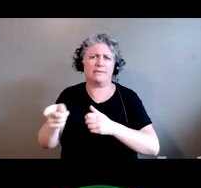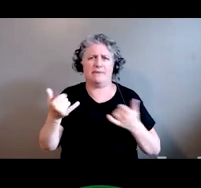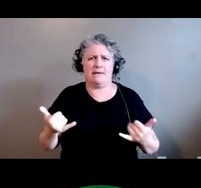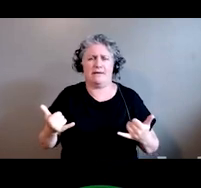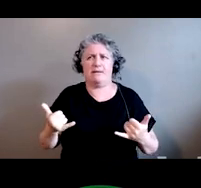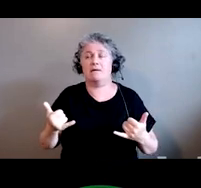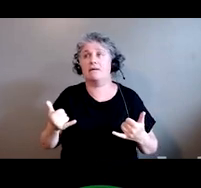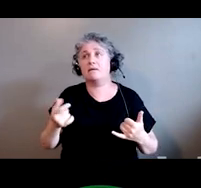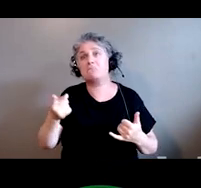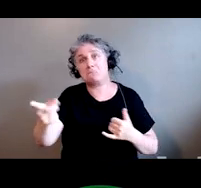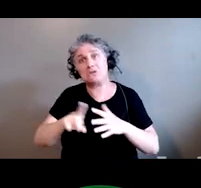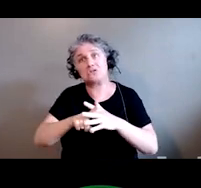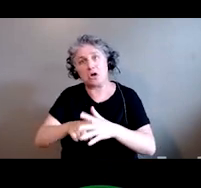starting to develop that.